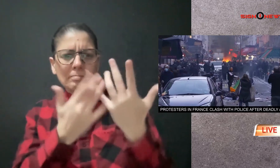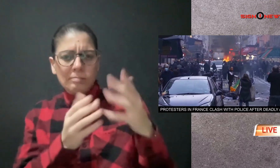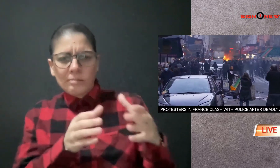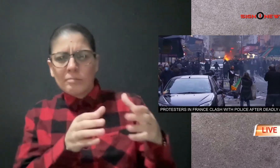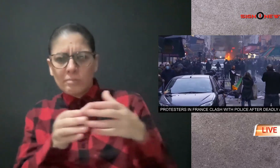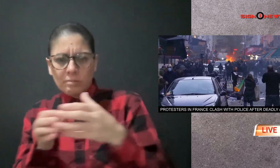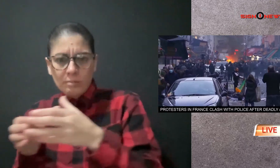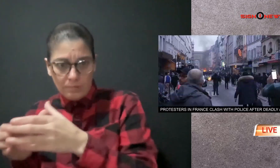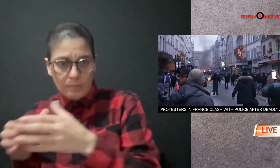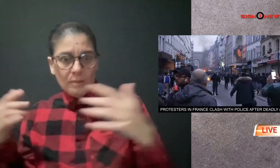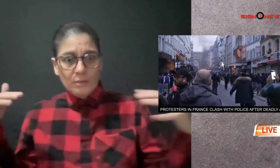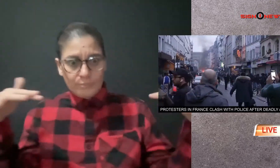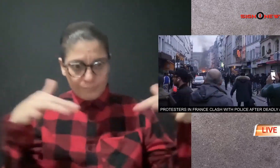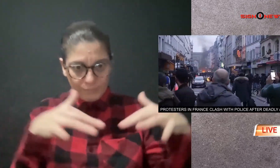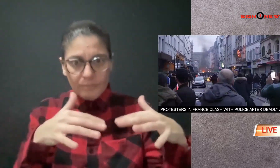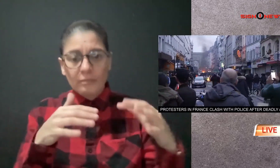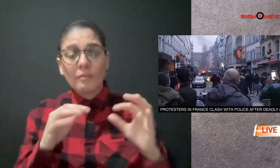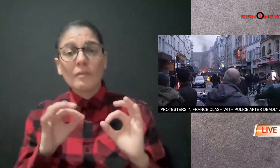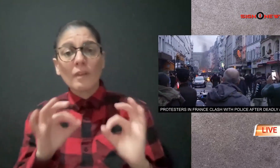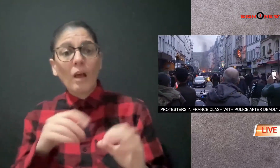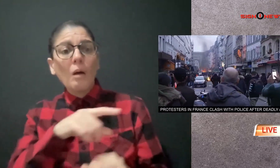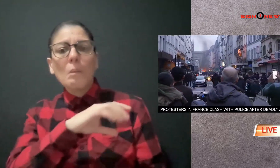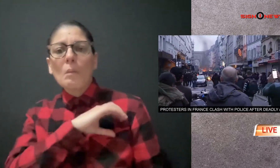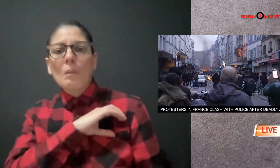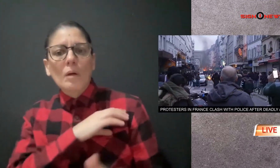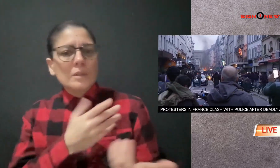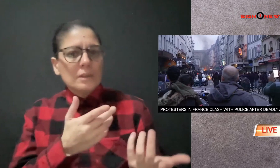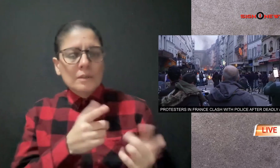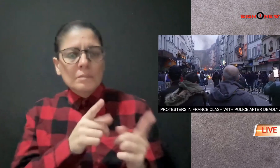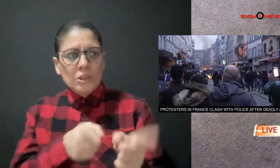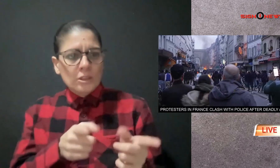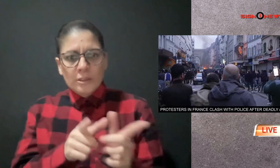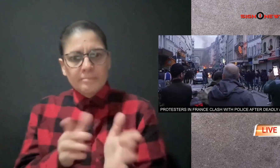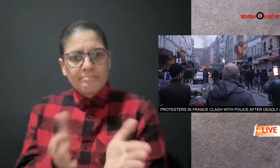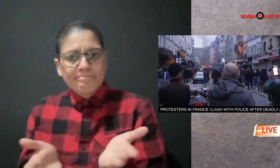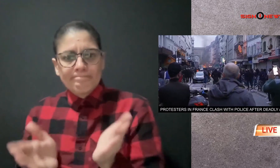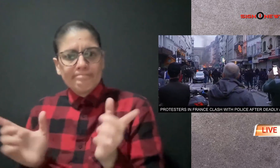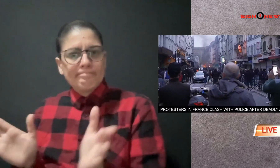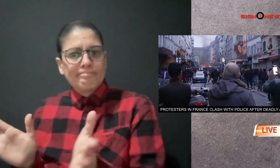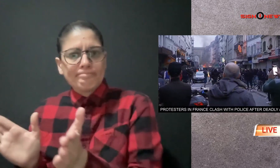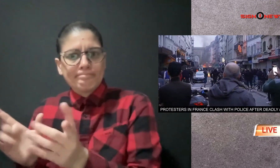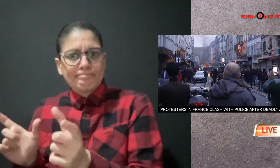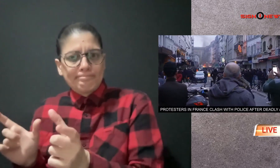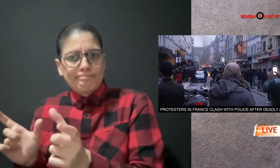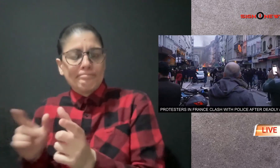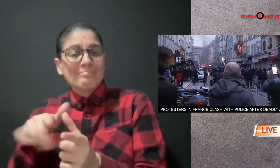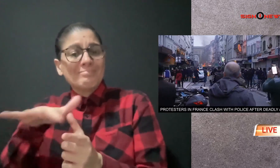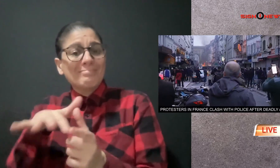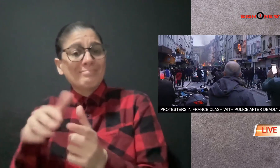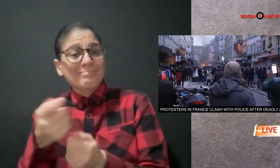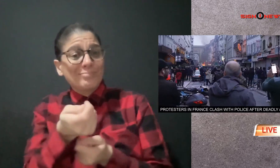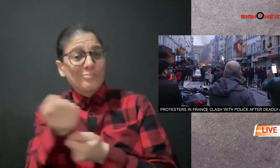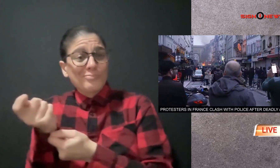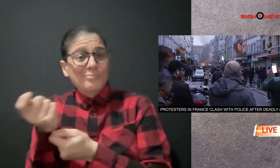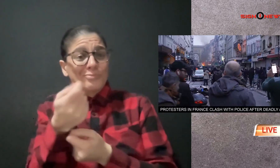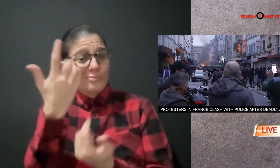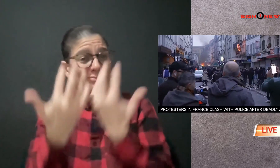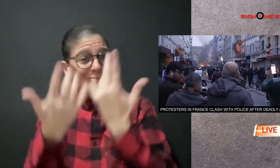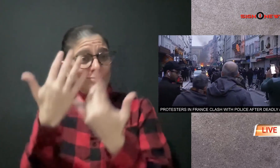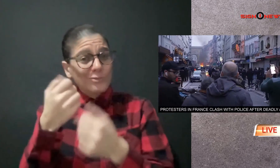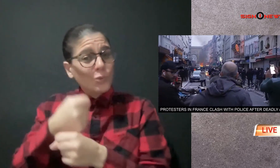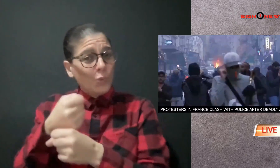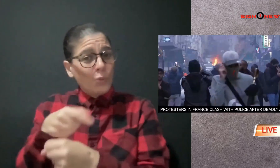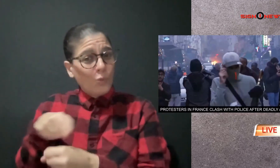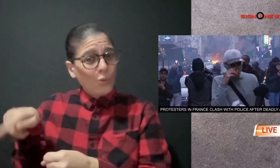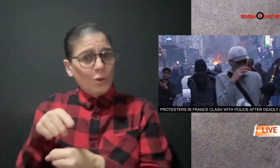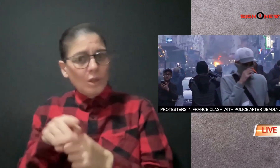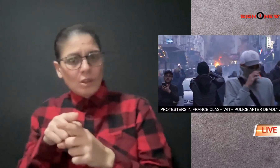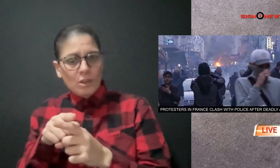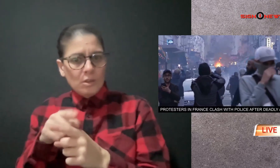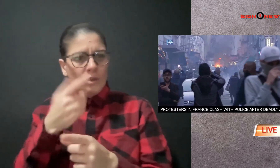firemen showed up the police had to protect the firemen because the demonstrators were